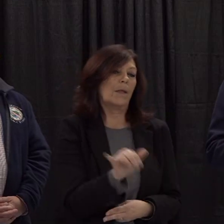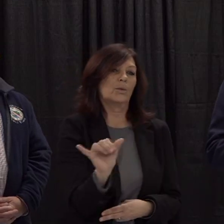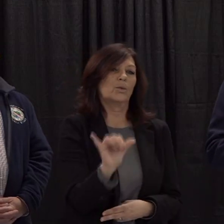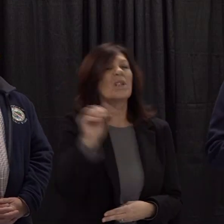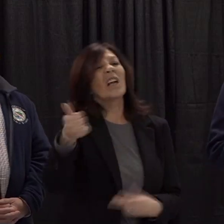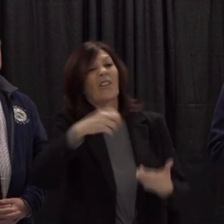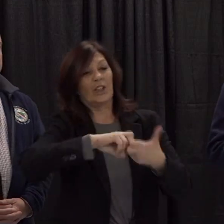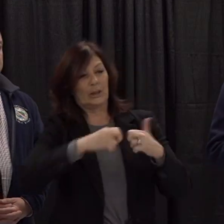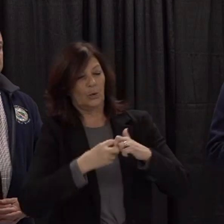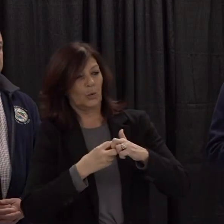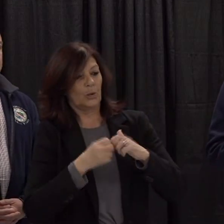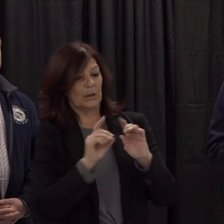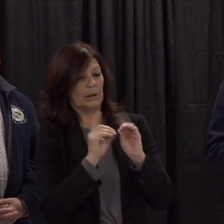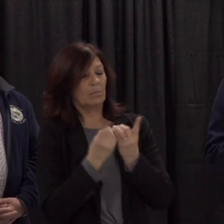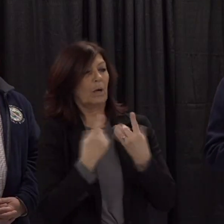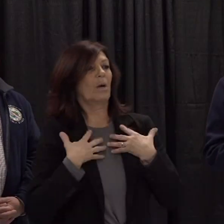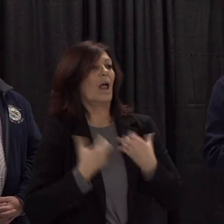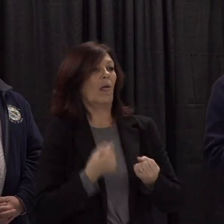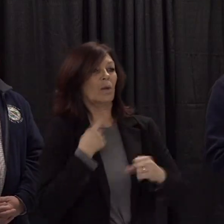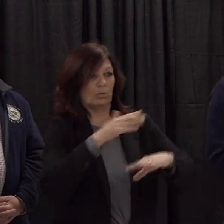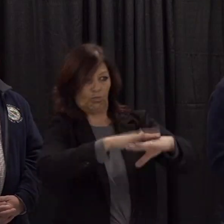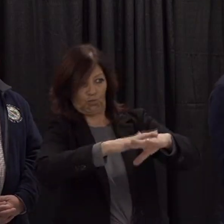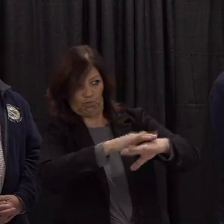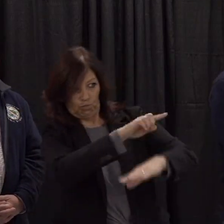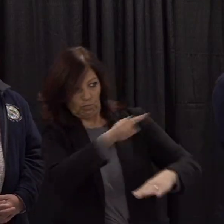other issues that the Department of Health wants to warn about. Doctor burstein.